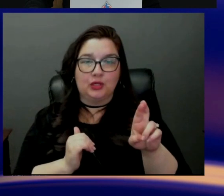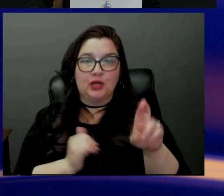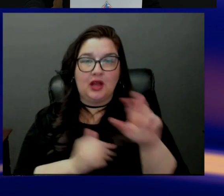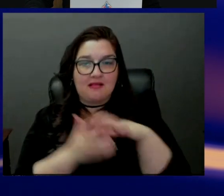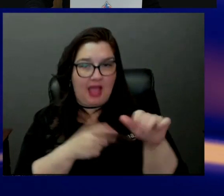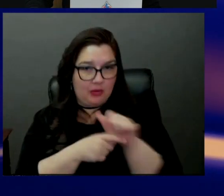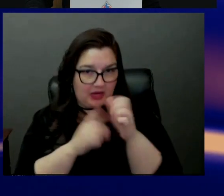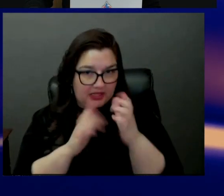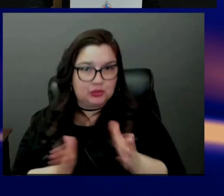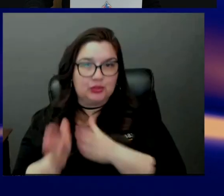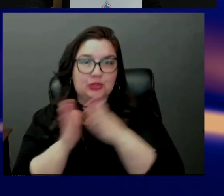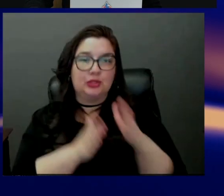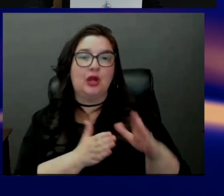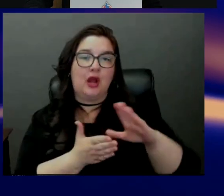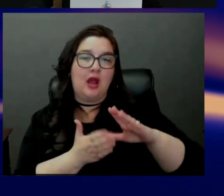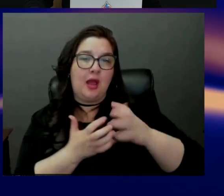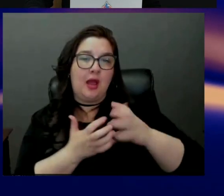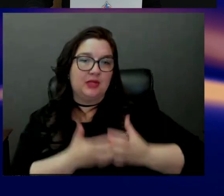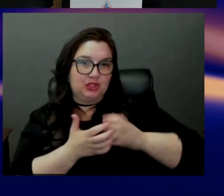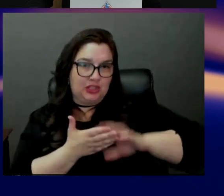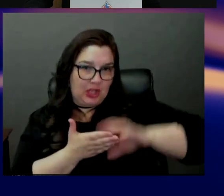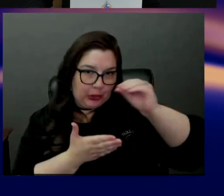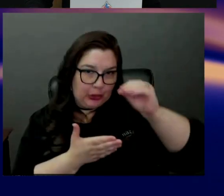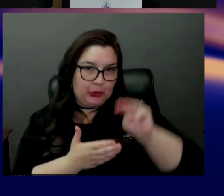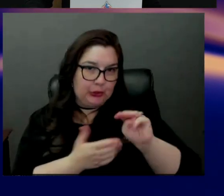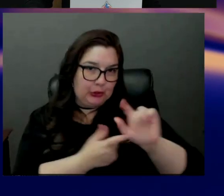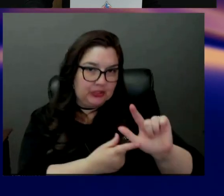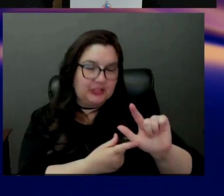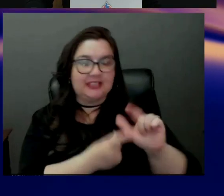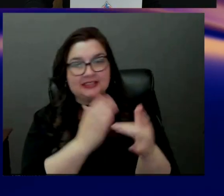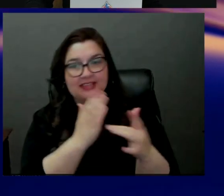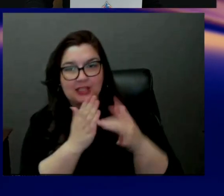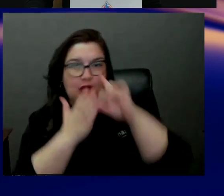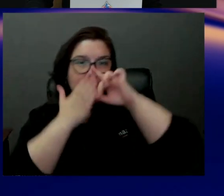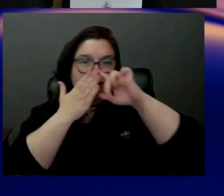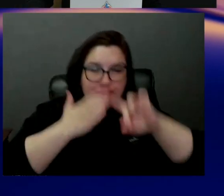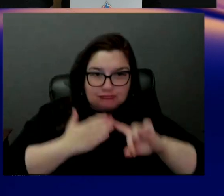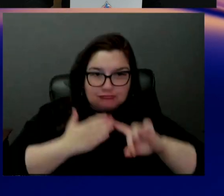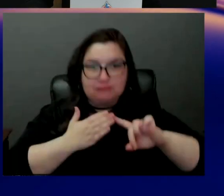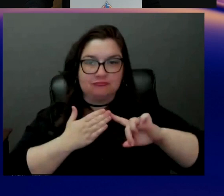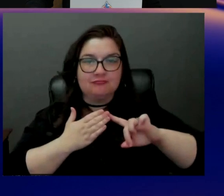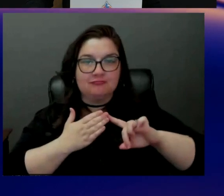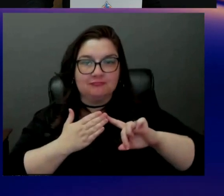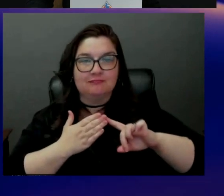where you can go and dig into the details about some machine learning technologies, jumping into SageMaker and learning